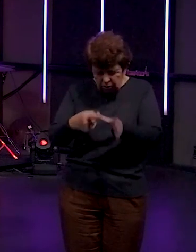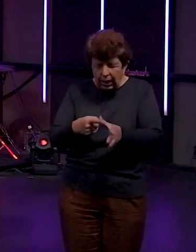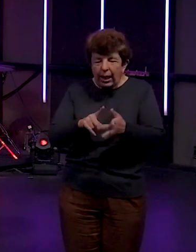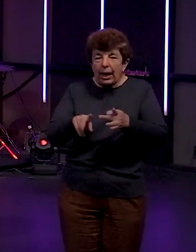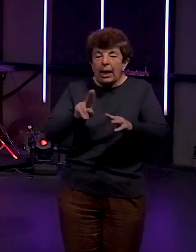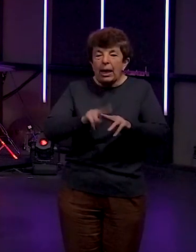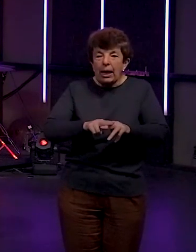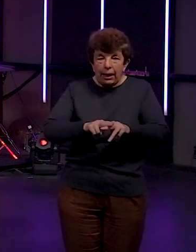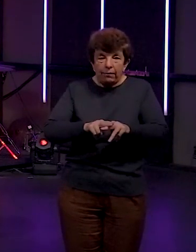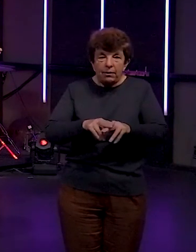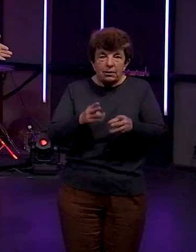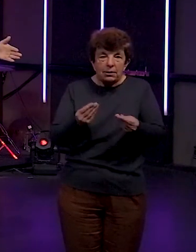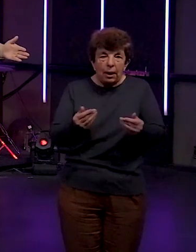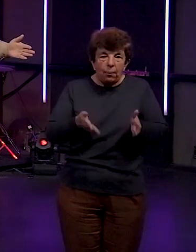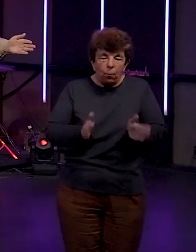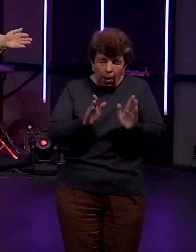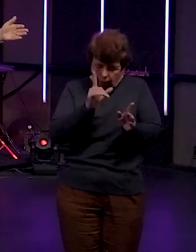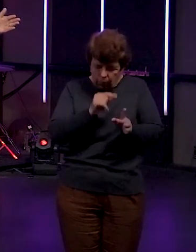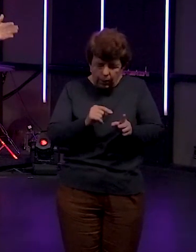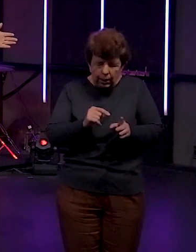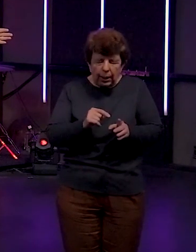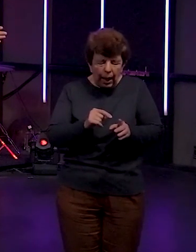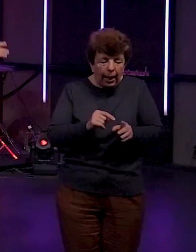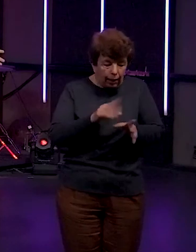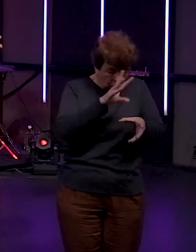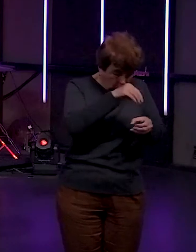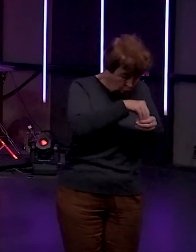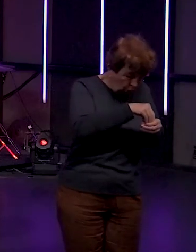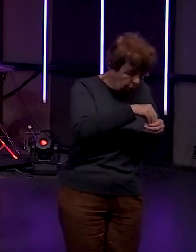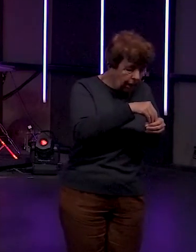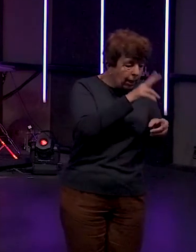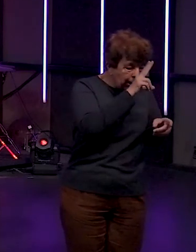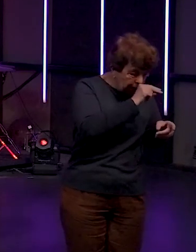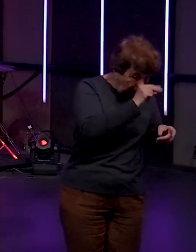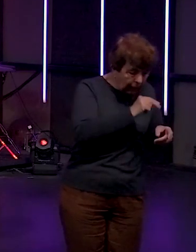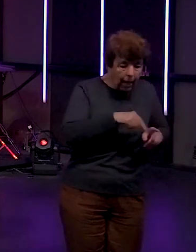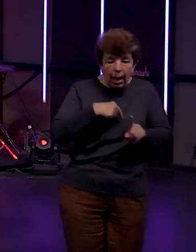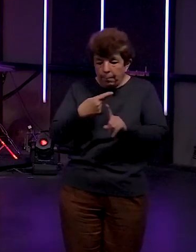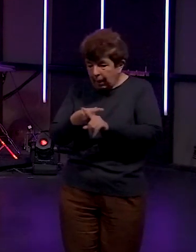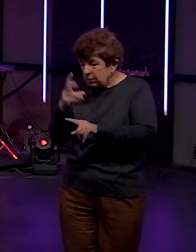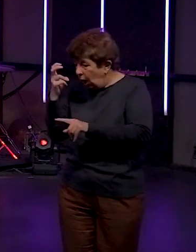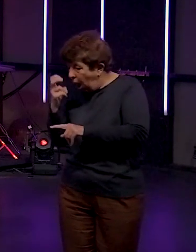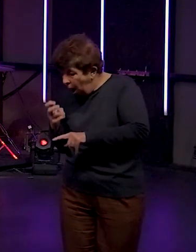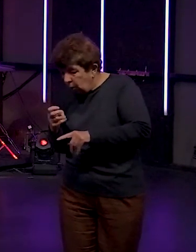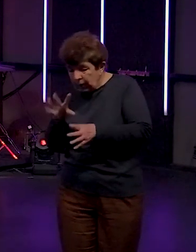any way we can accommodate young and old and in between, then we need to be doing